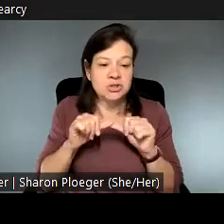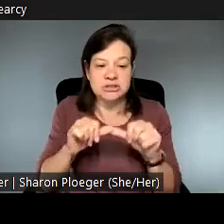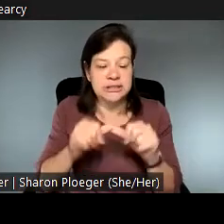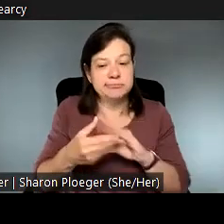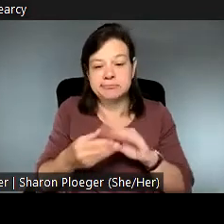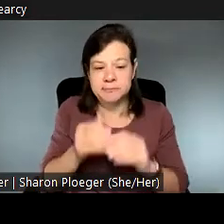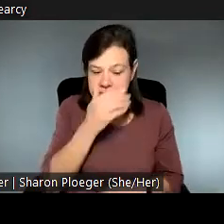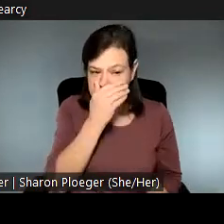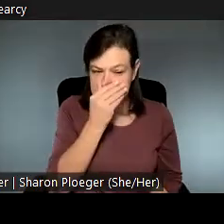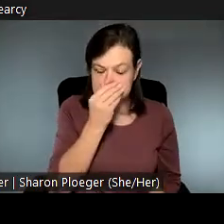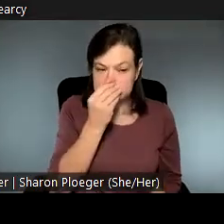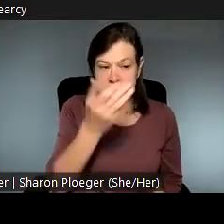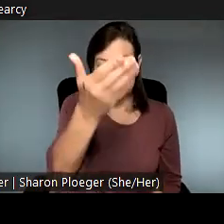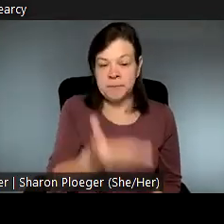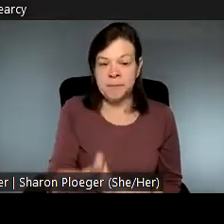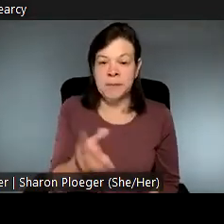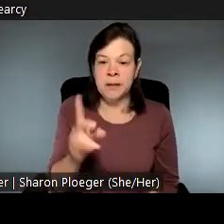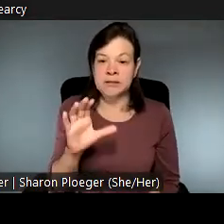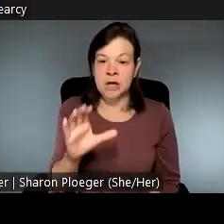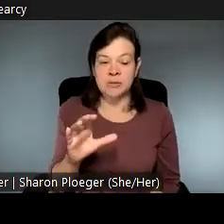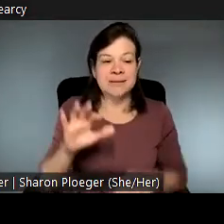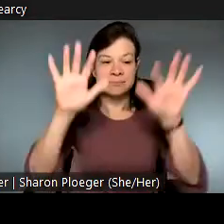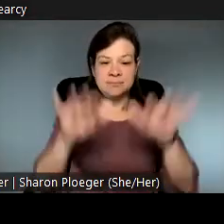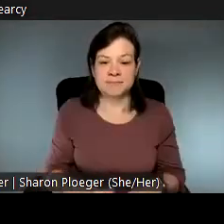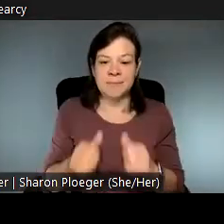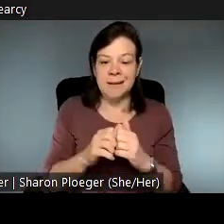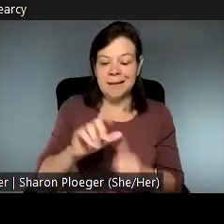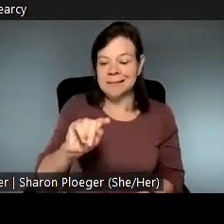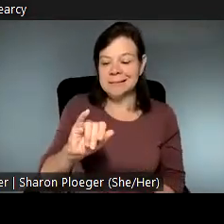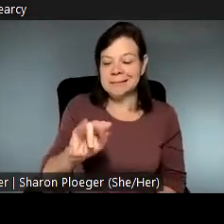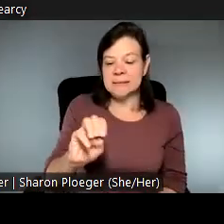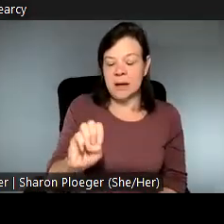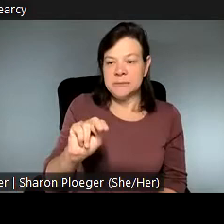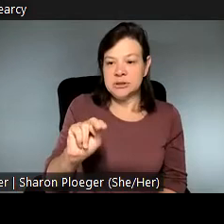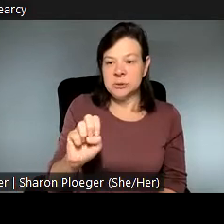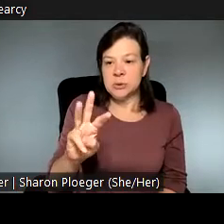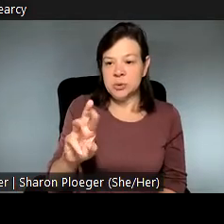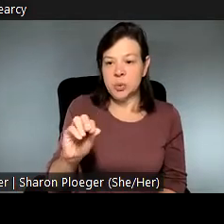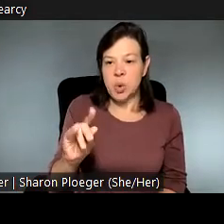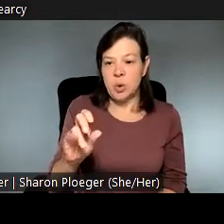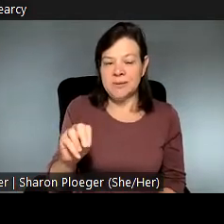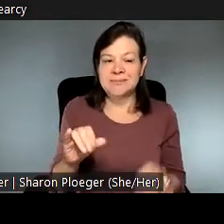So we're looking at a document right now. It's all typed up in Times New Roman, size 12 point font,